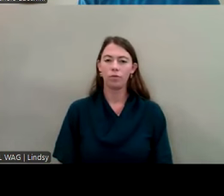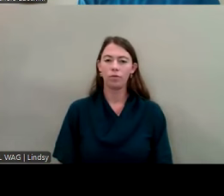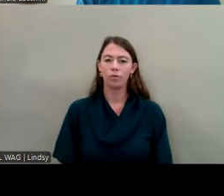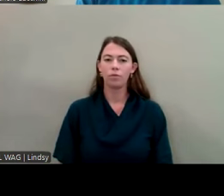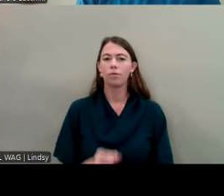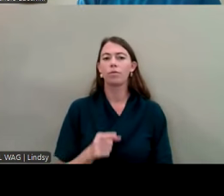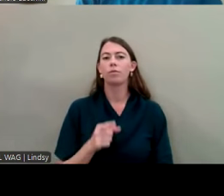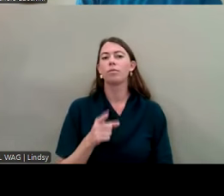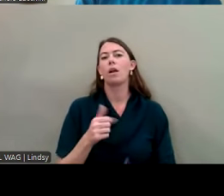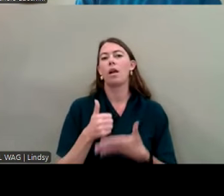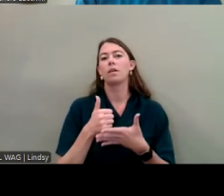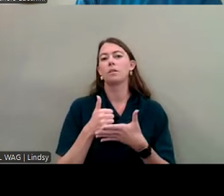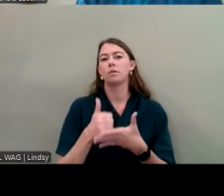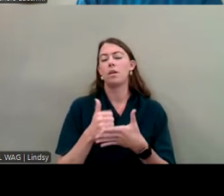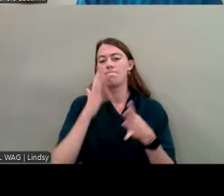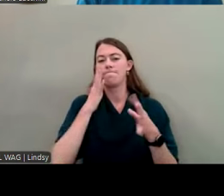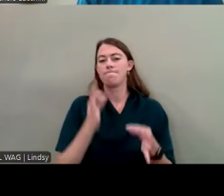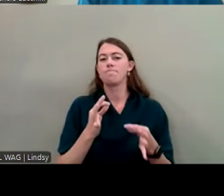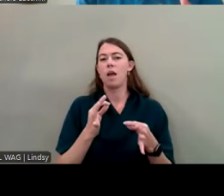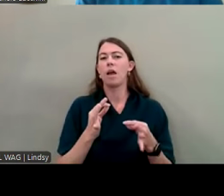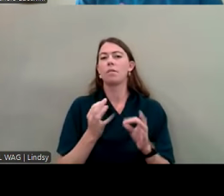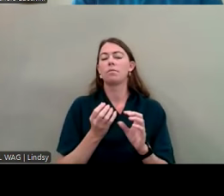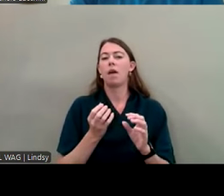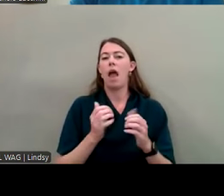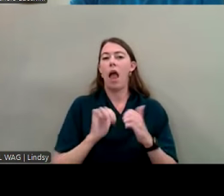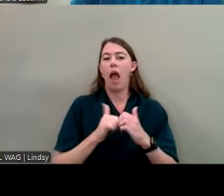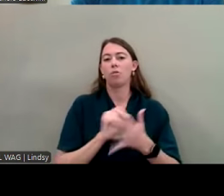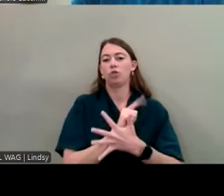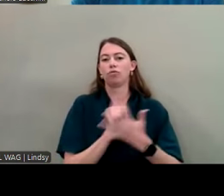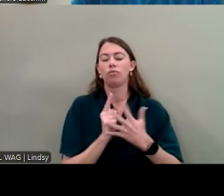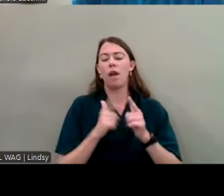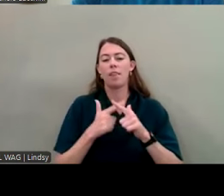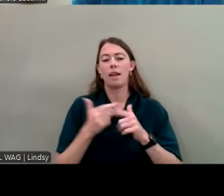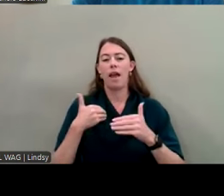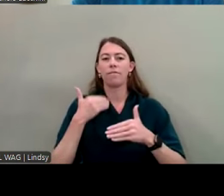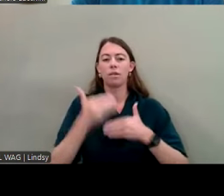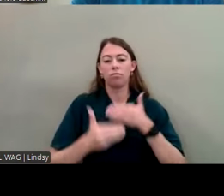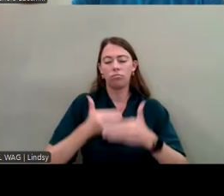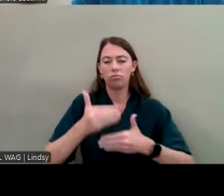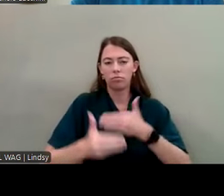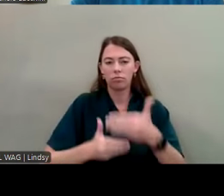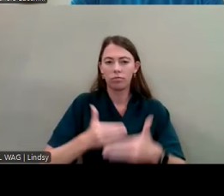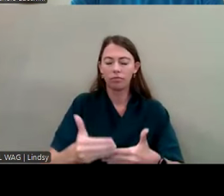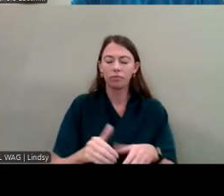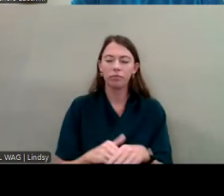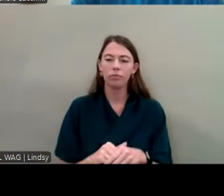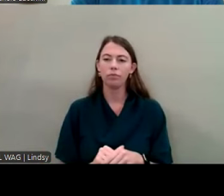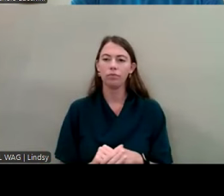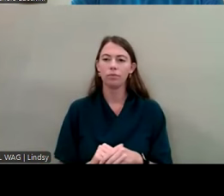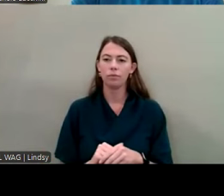initial phases of the accessibility remediation. In the following slides we will also discuss